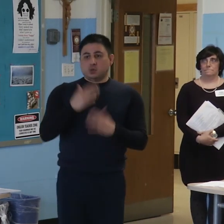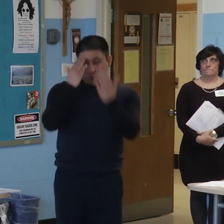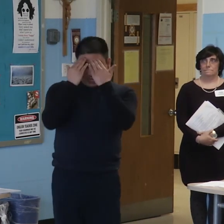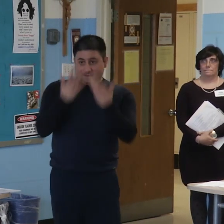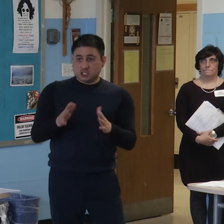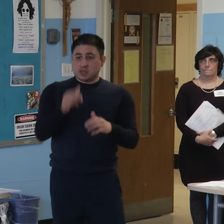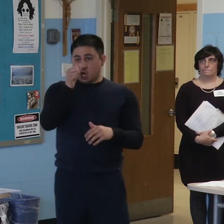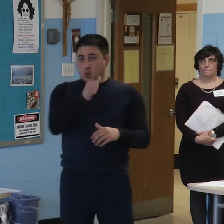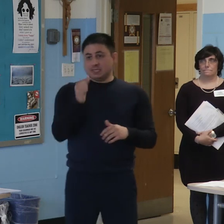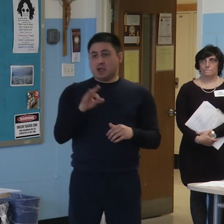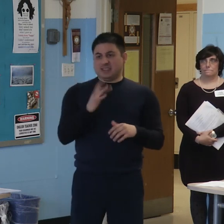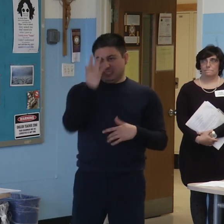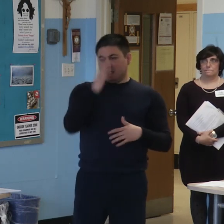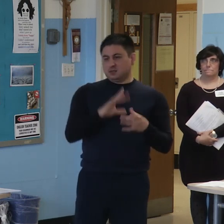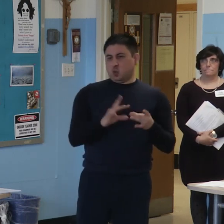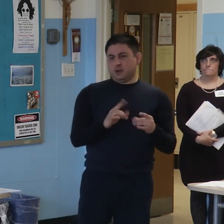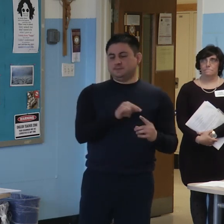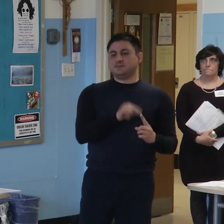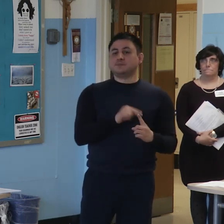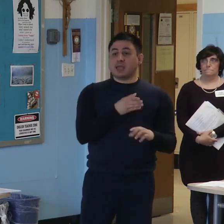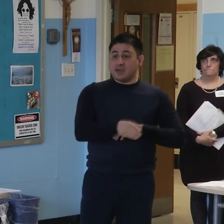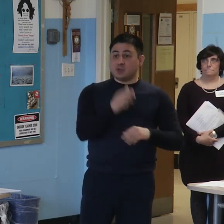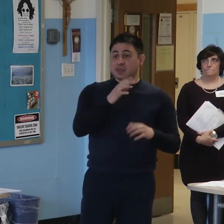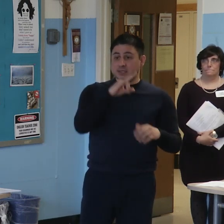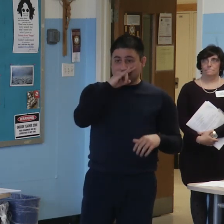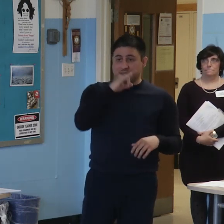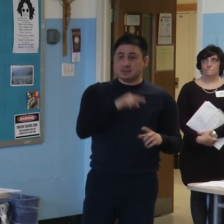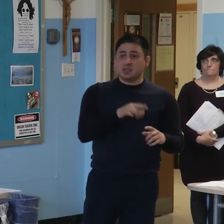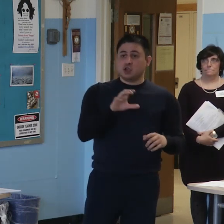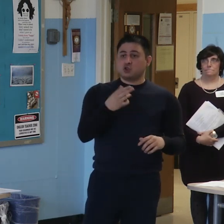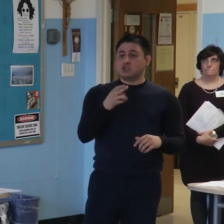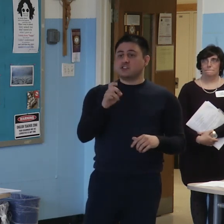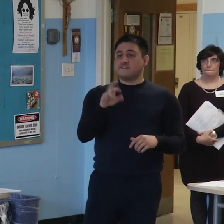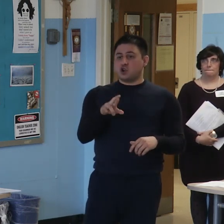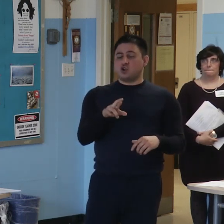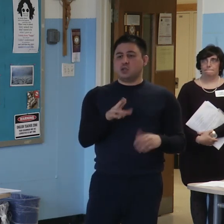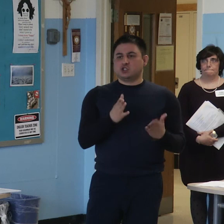anointing, and afterwards, Christopher, who was my server, a young man with Down